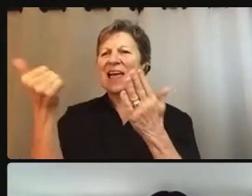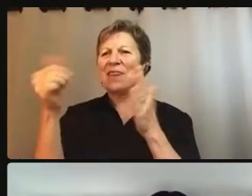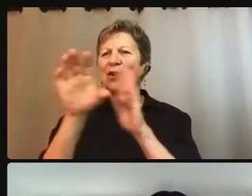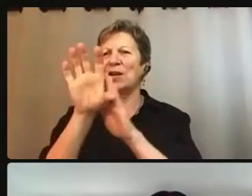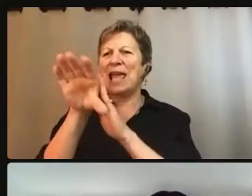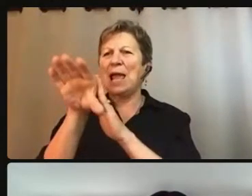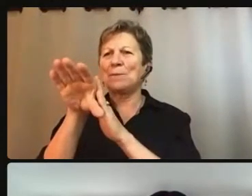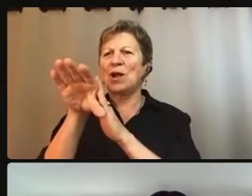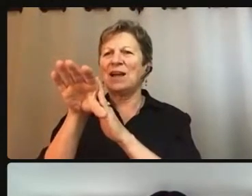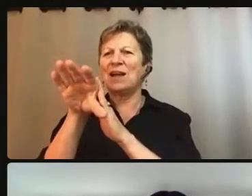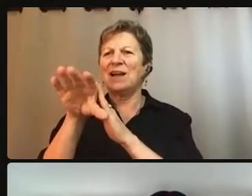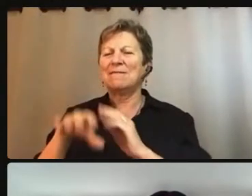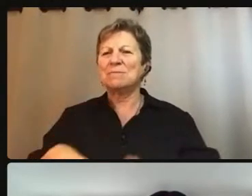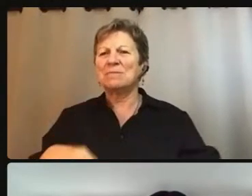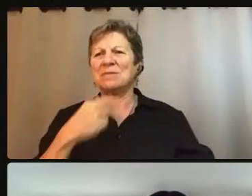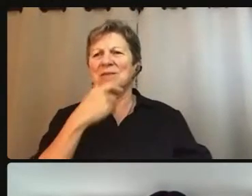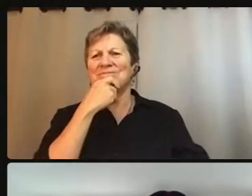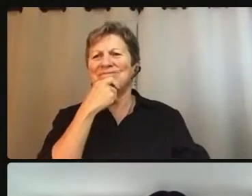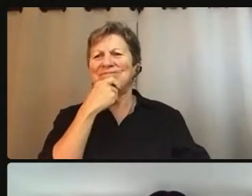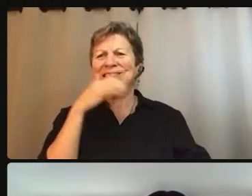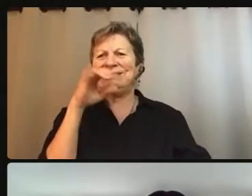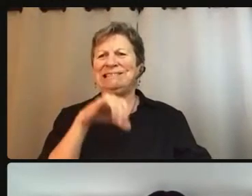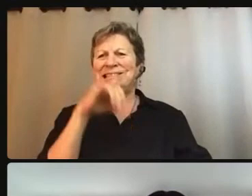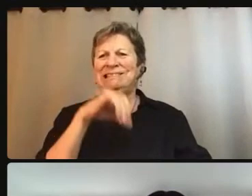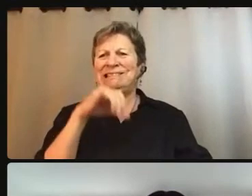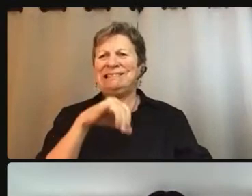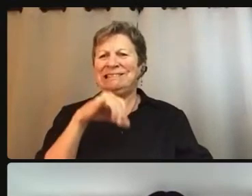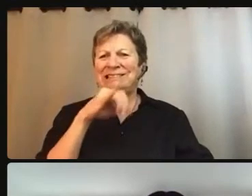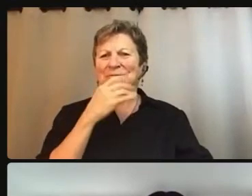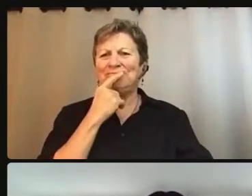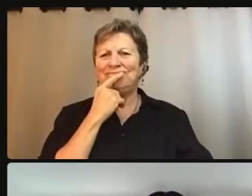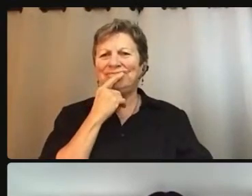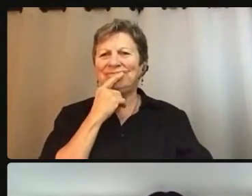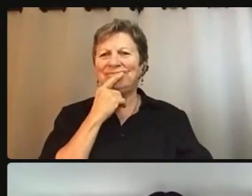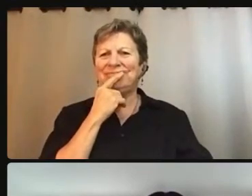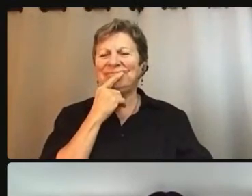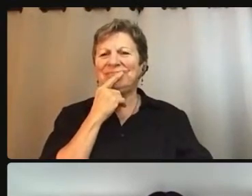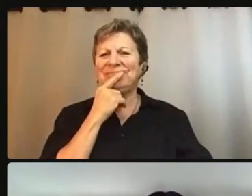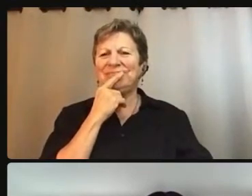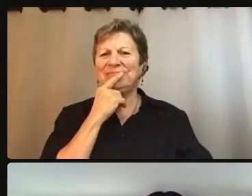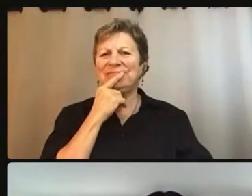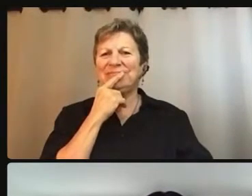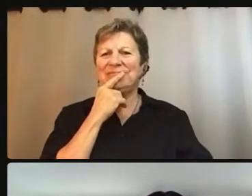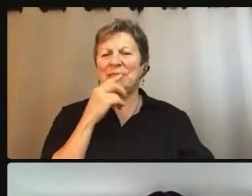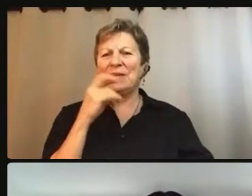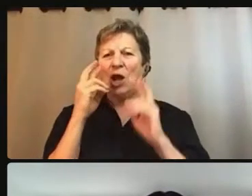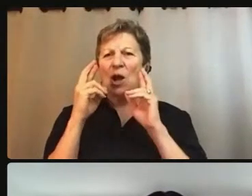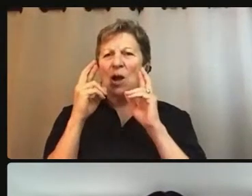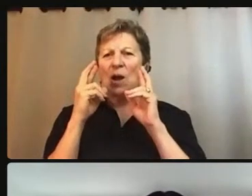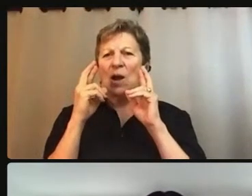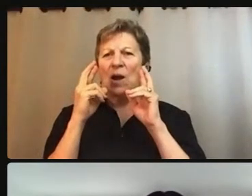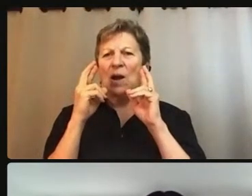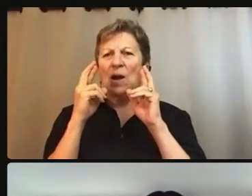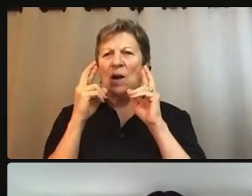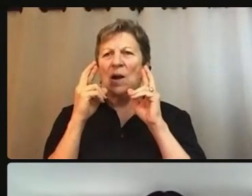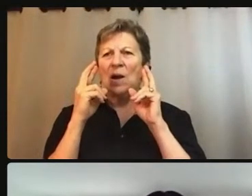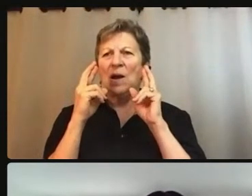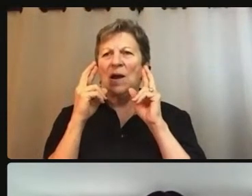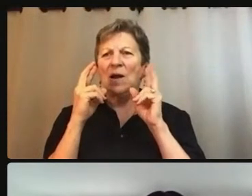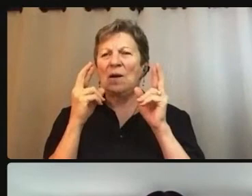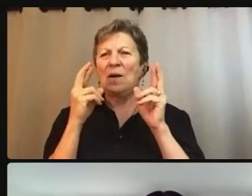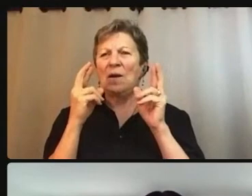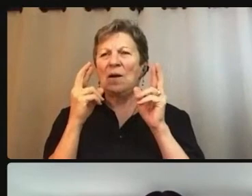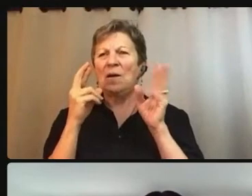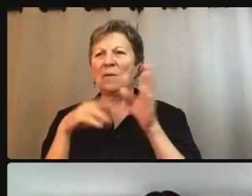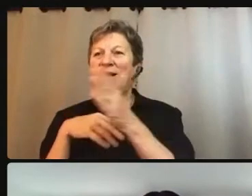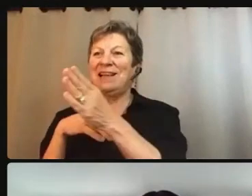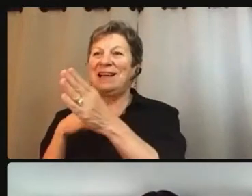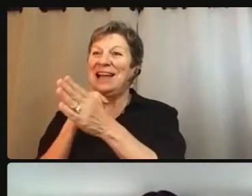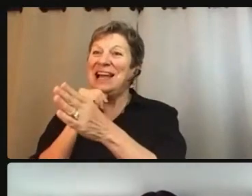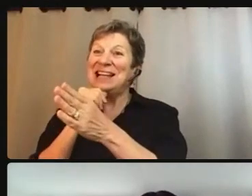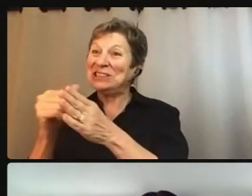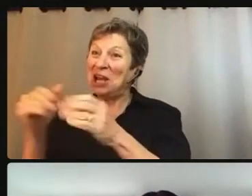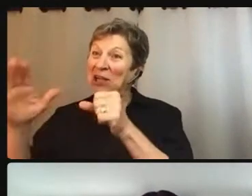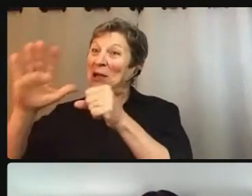PLEASE SELECT ANOTHER VIDEO